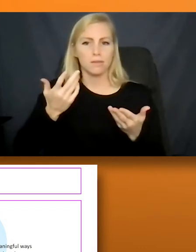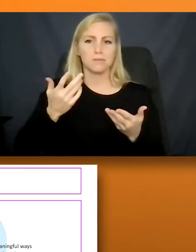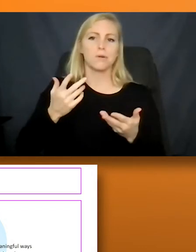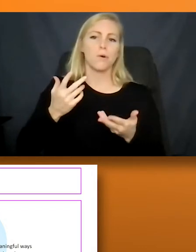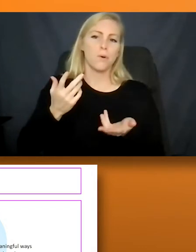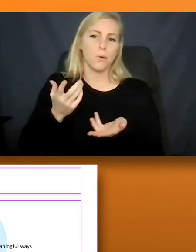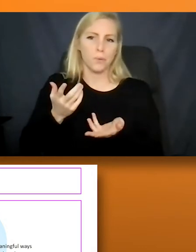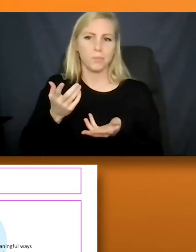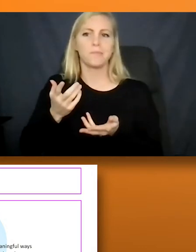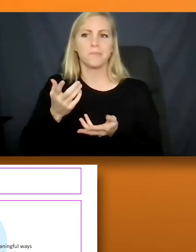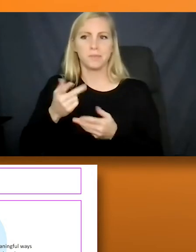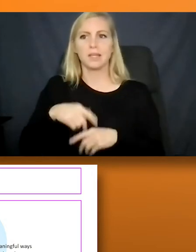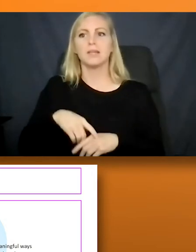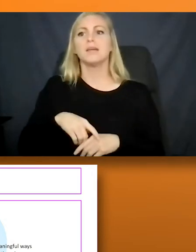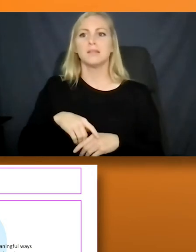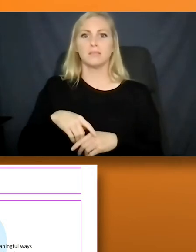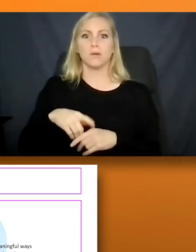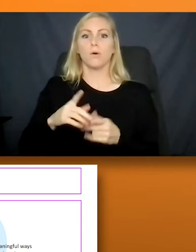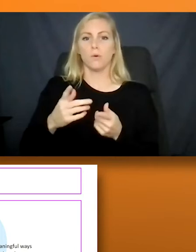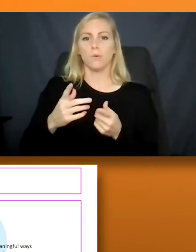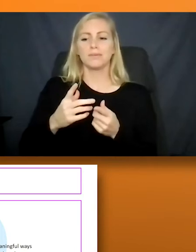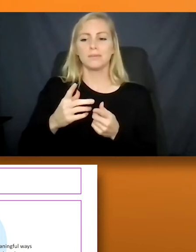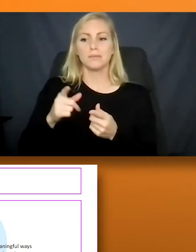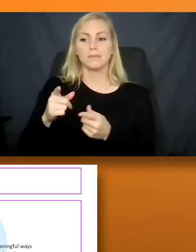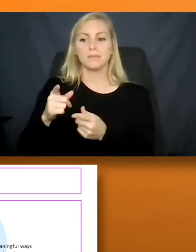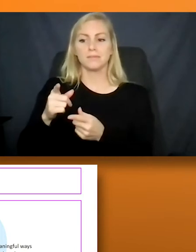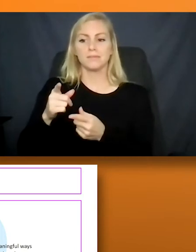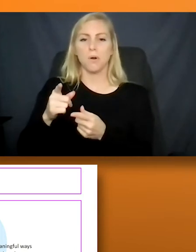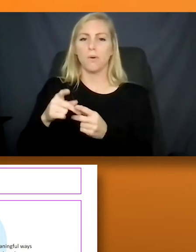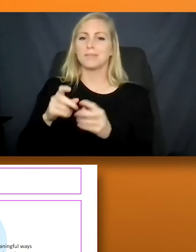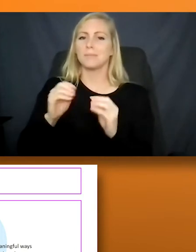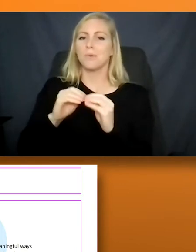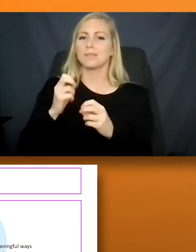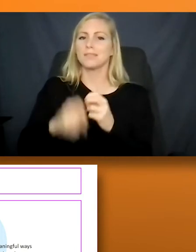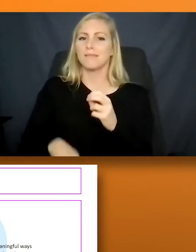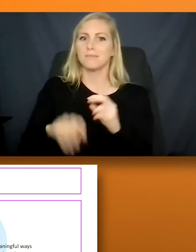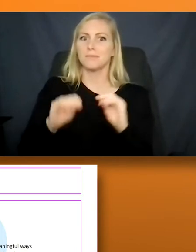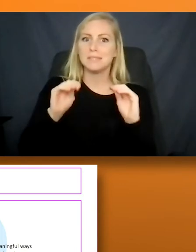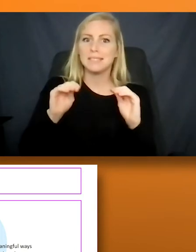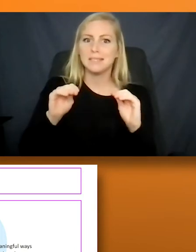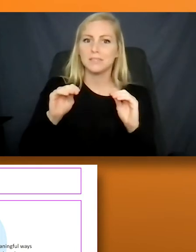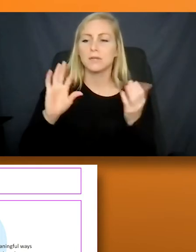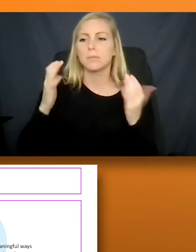And so they're not as salient as, say, a printed word, like "the" versus "a."